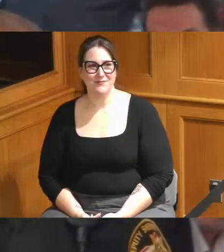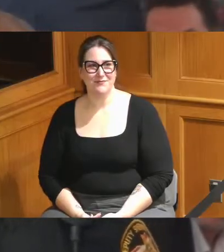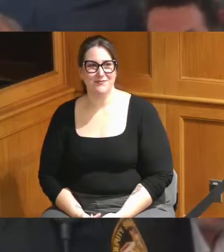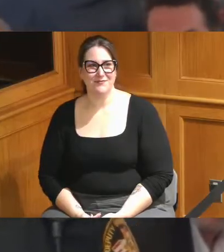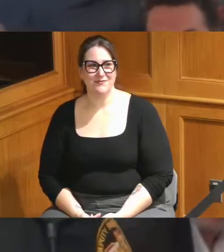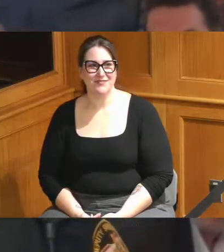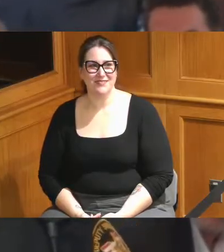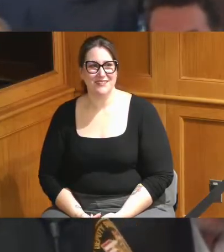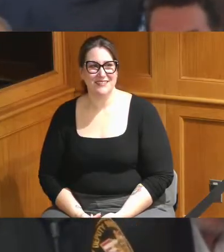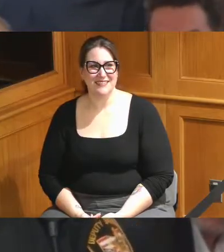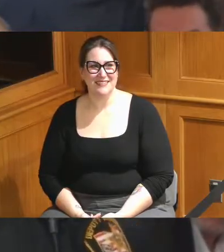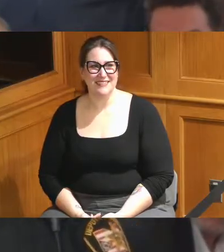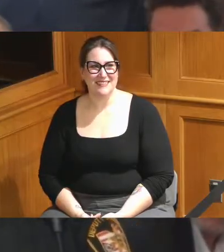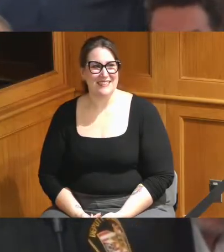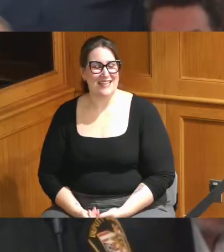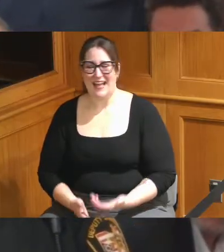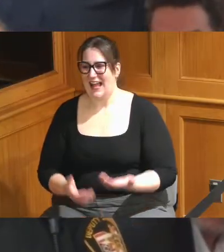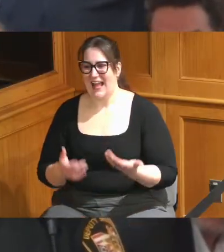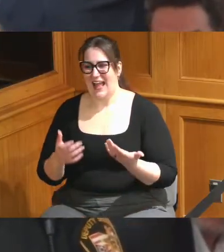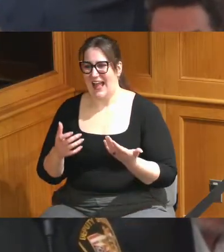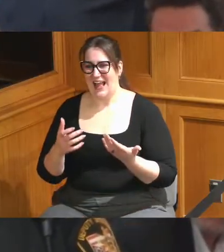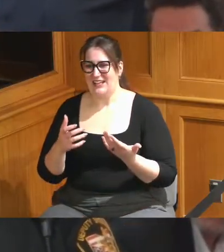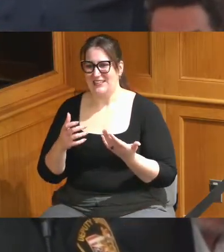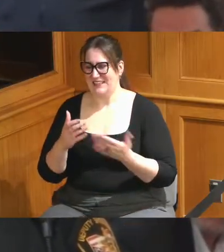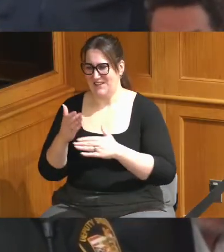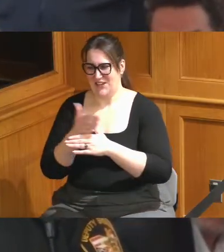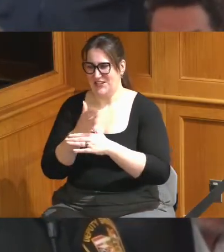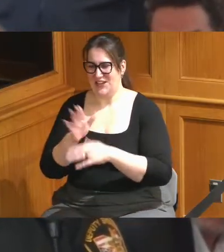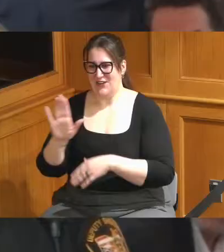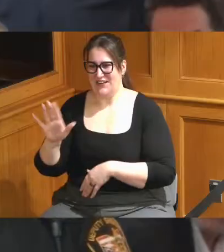I'd just like to piggy back off of what Gary said. I'd like to thank all County